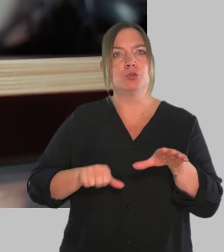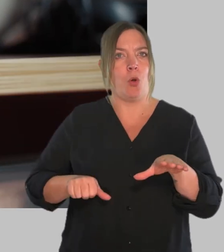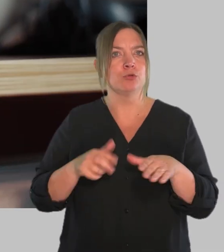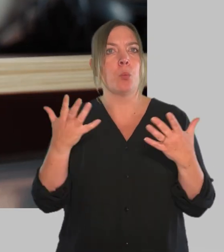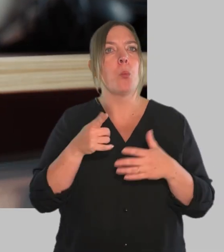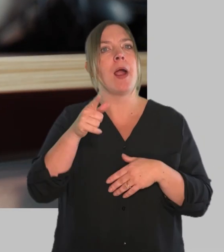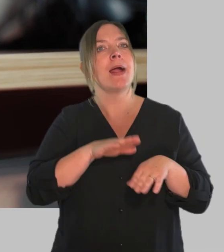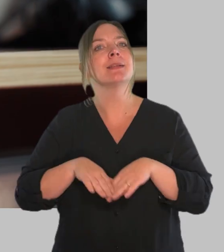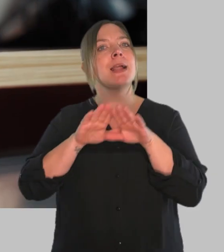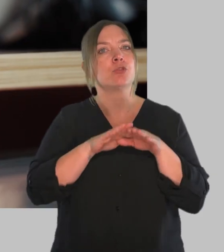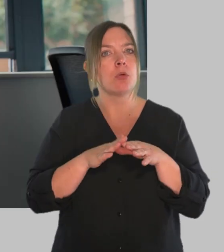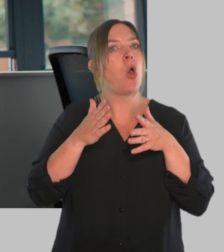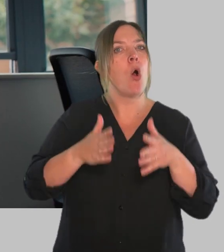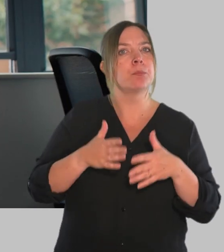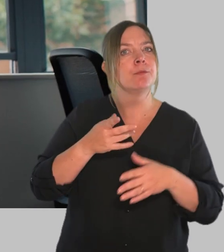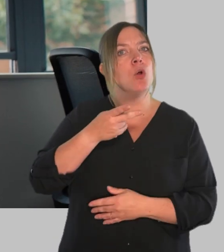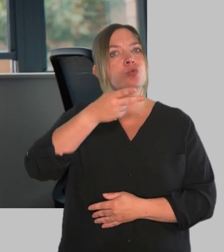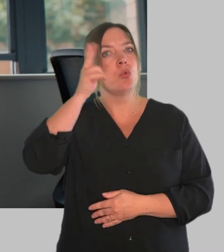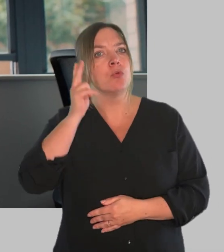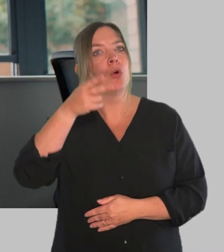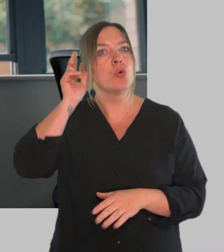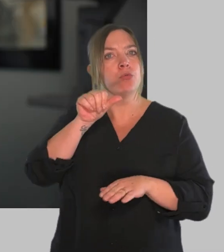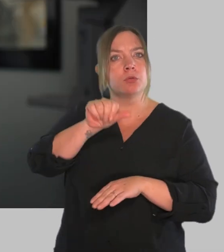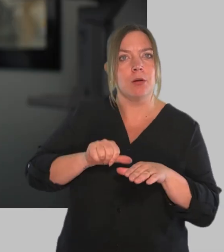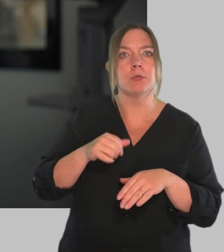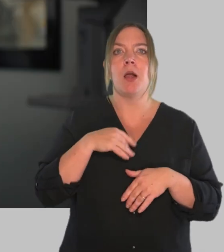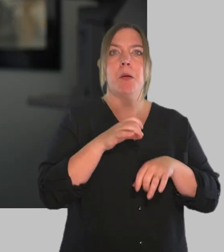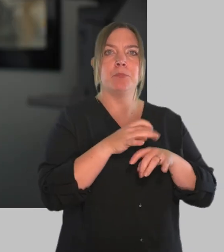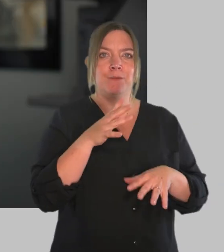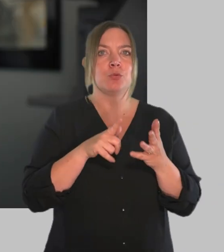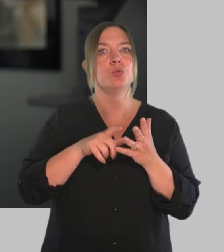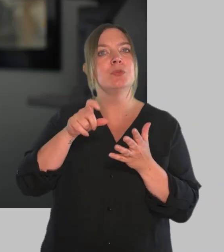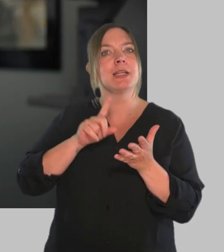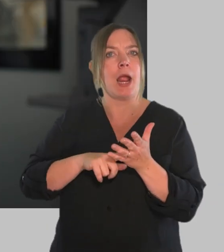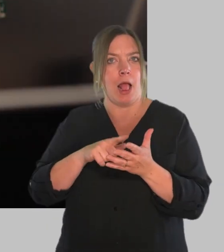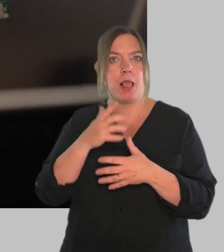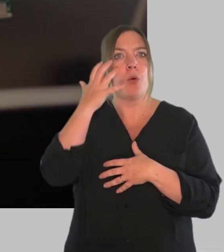We're hoping to use AI to analyse operations in real-time and provide surgeons